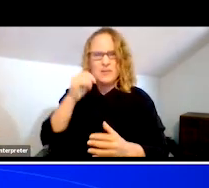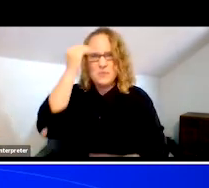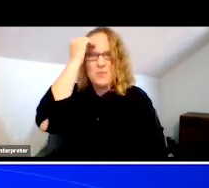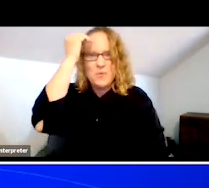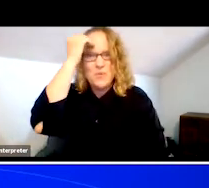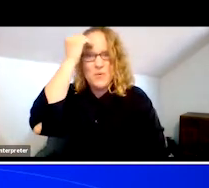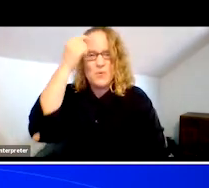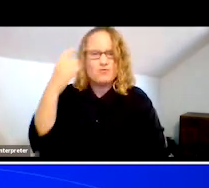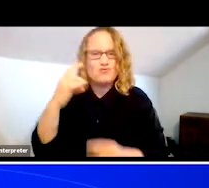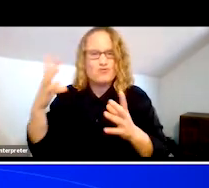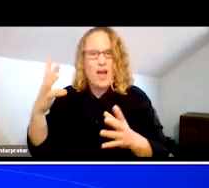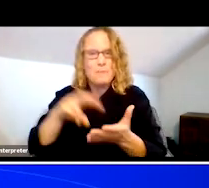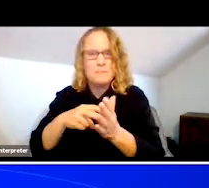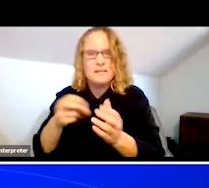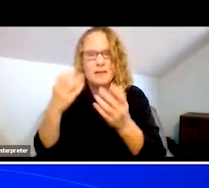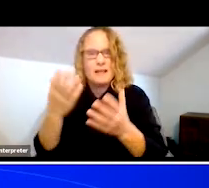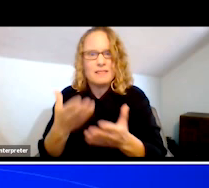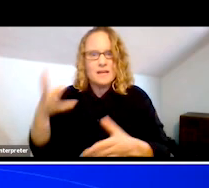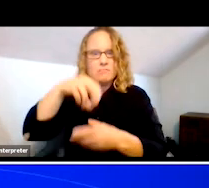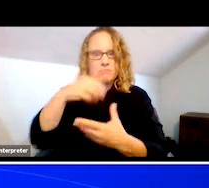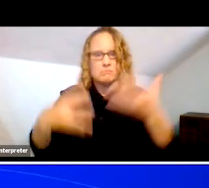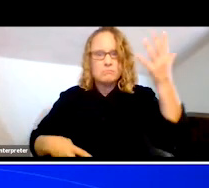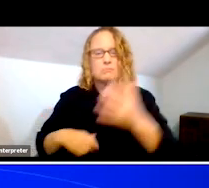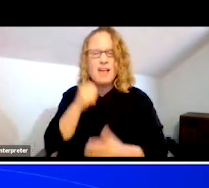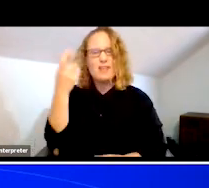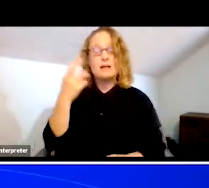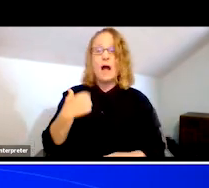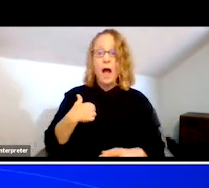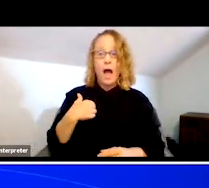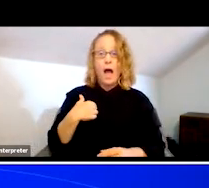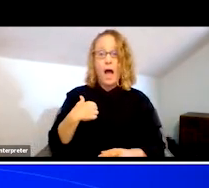And I really didn't consider any other events